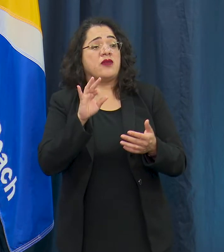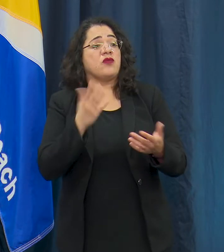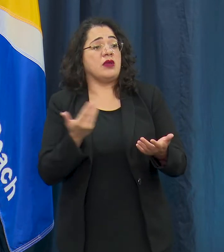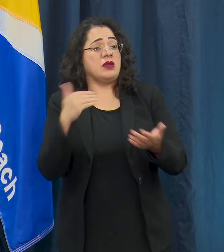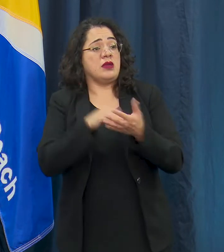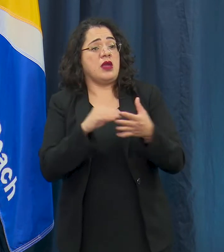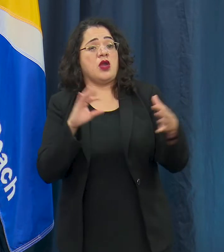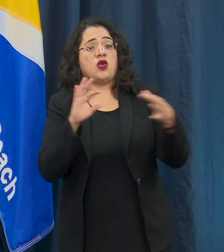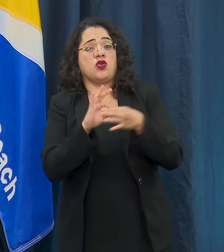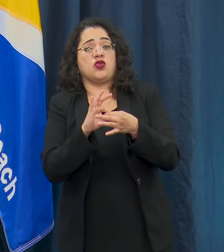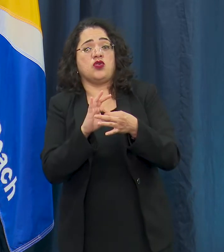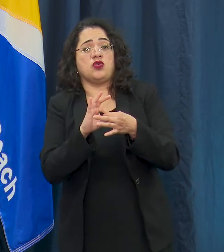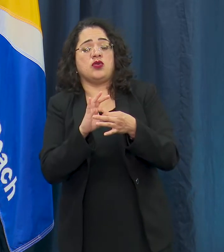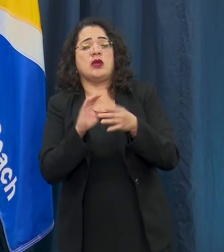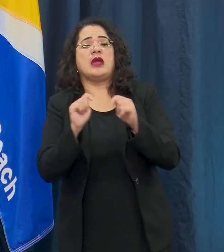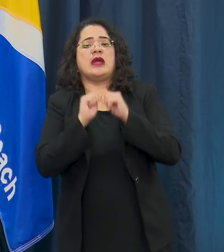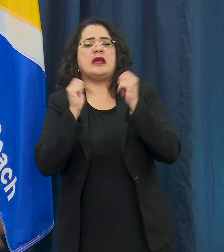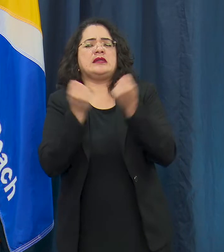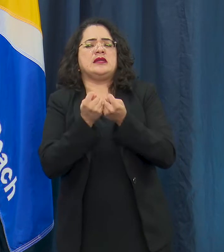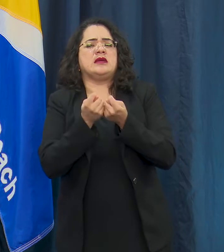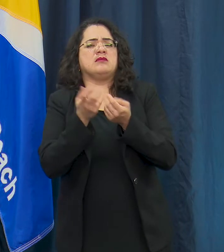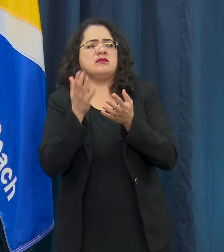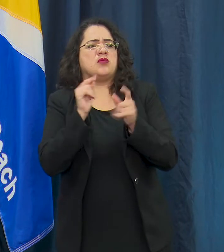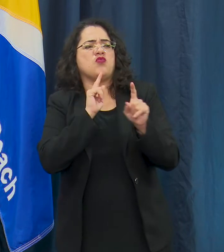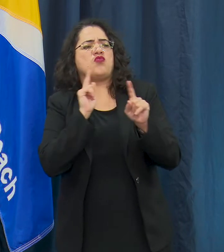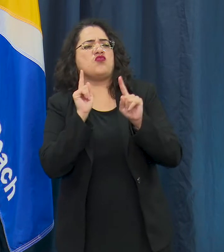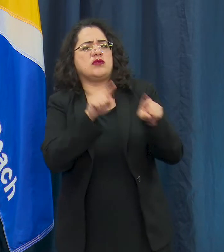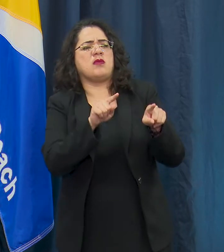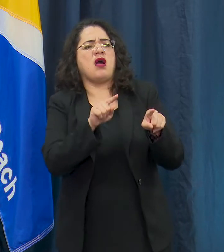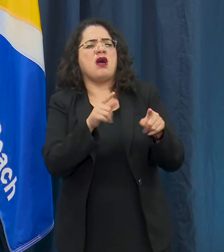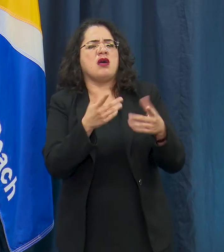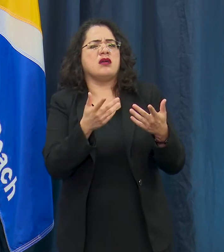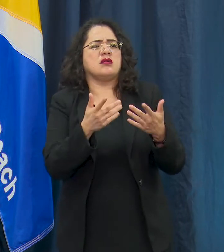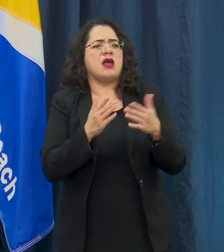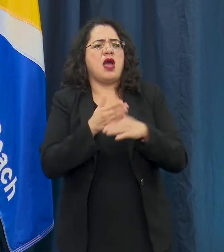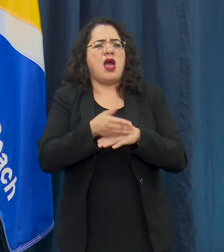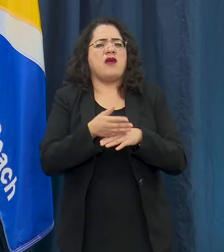the team will respond to you after the press event and we'll get back